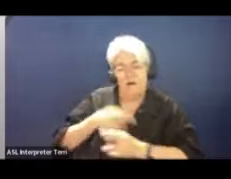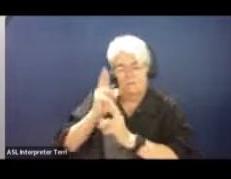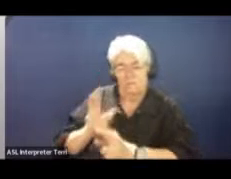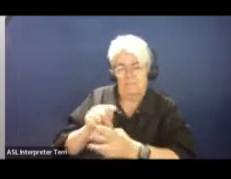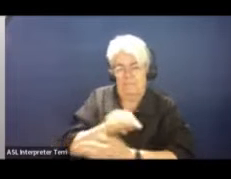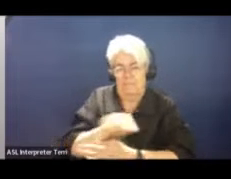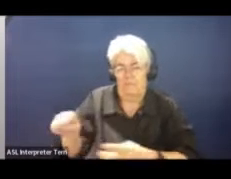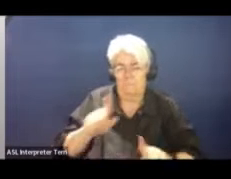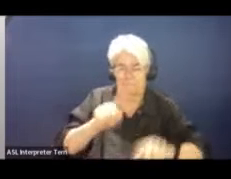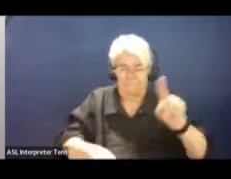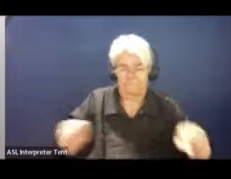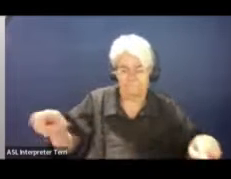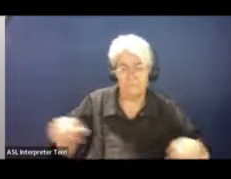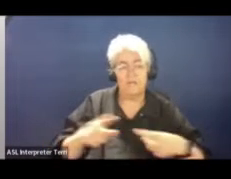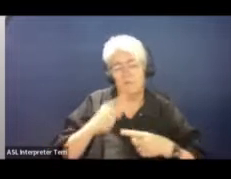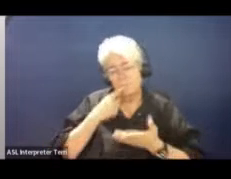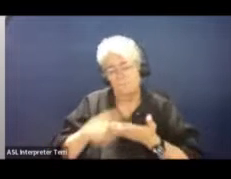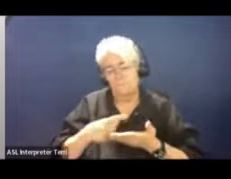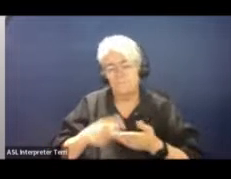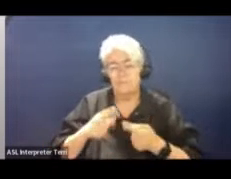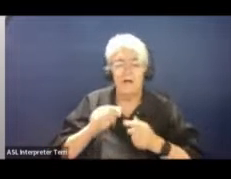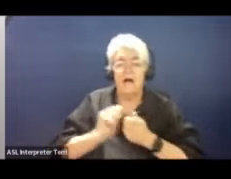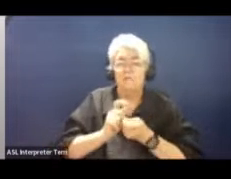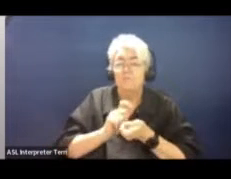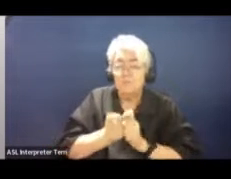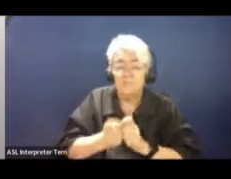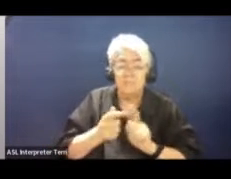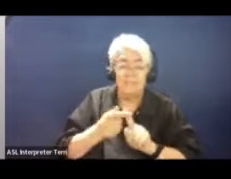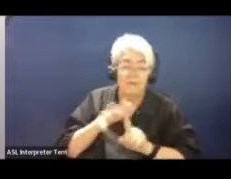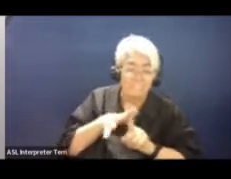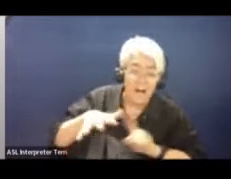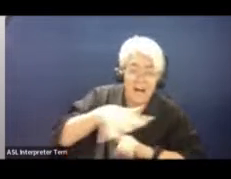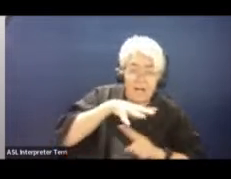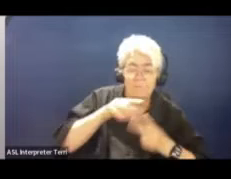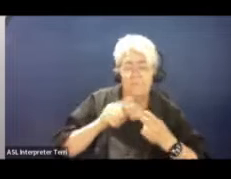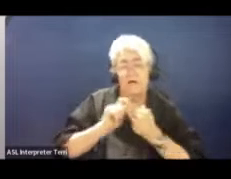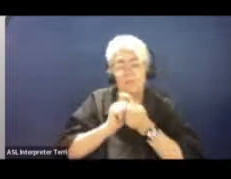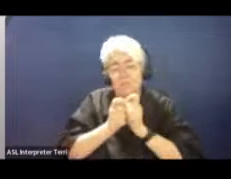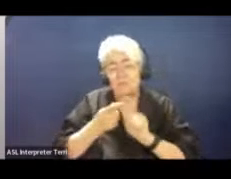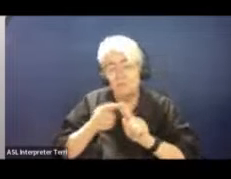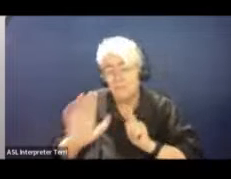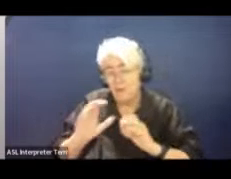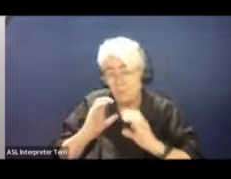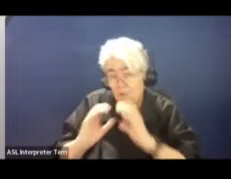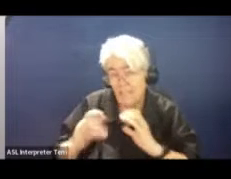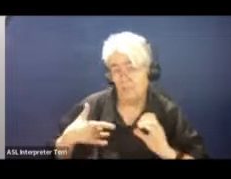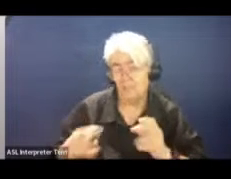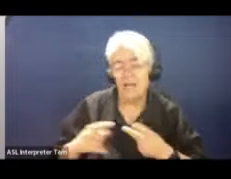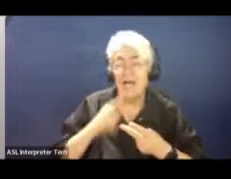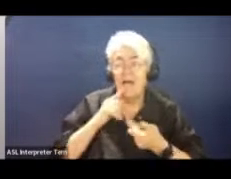those adjustments, adjustments to surroundings, adjustments to communication styles, and adjustments to pacing the various interactions with